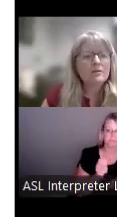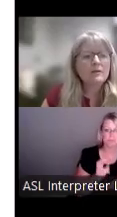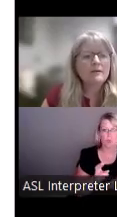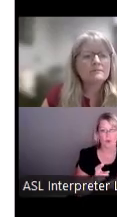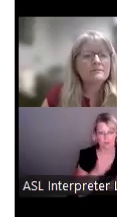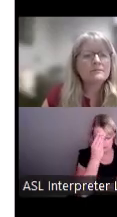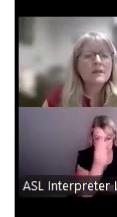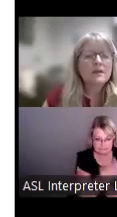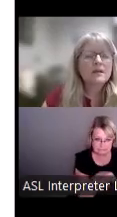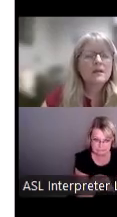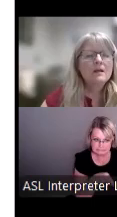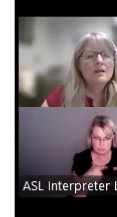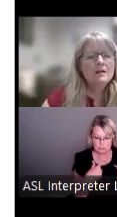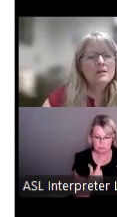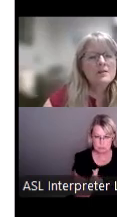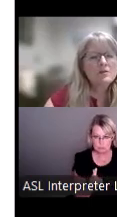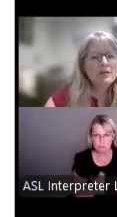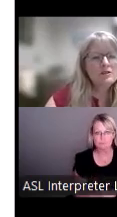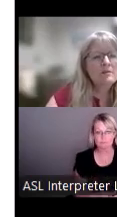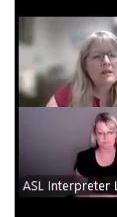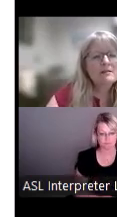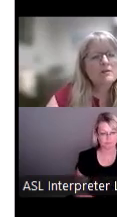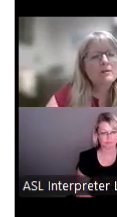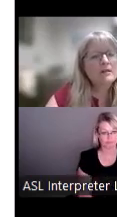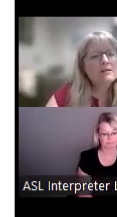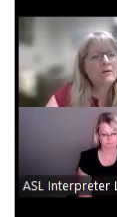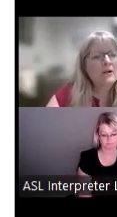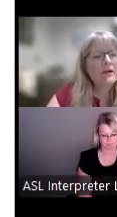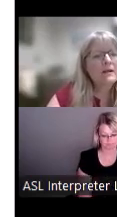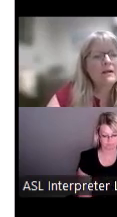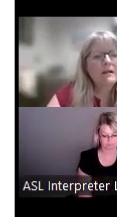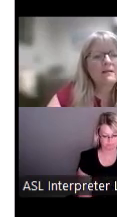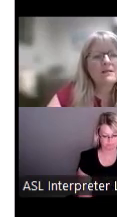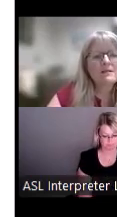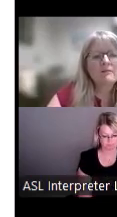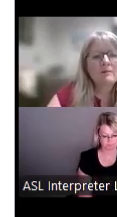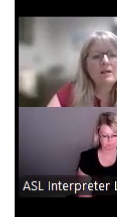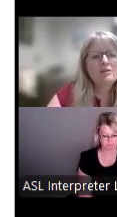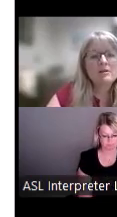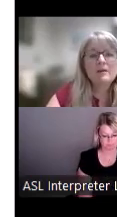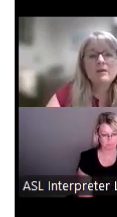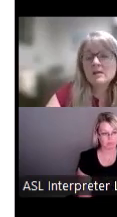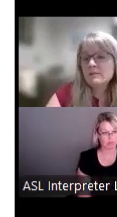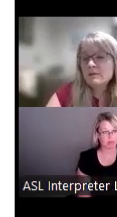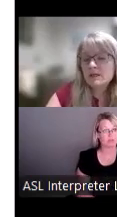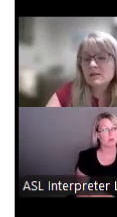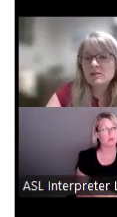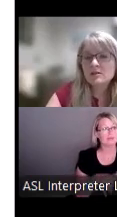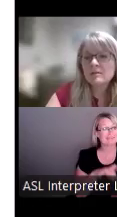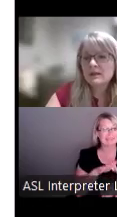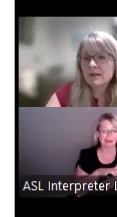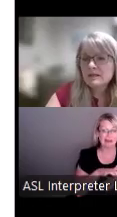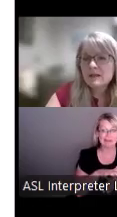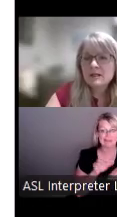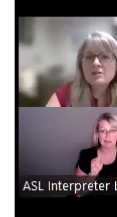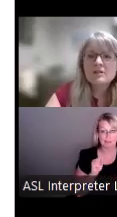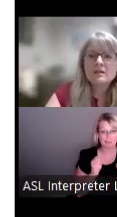we're doing. So, touch can be discriminatory, and it gives us information about the type of touch - it could be light touch,